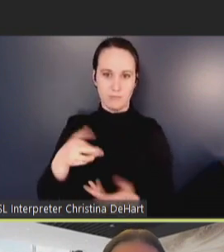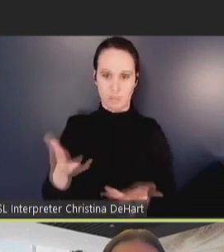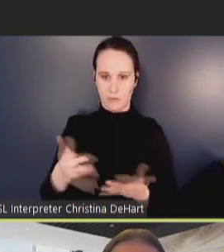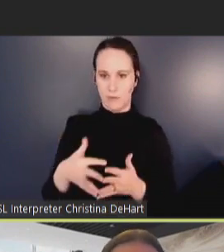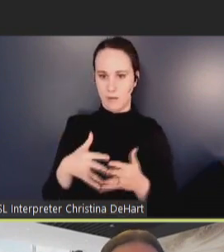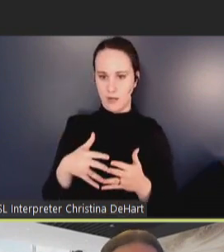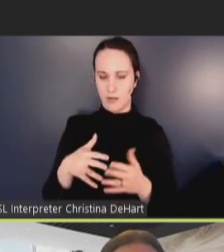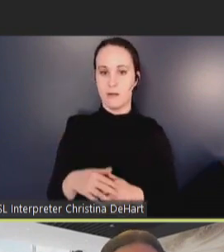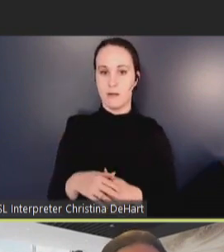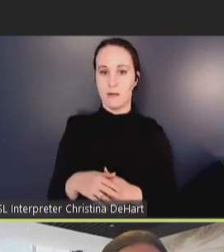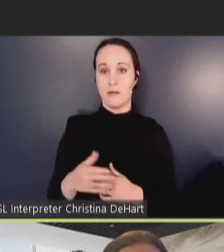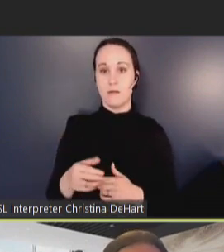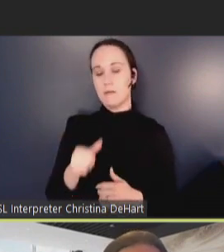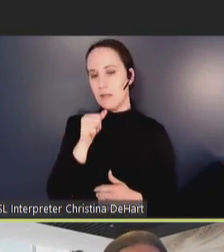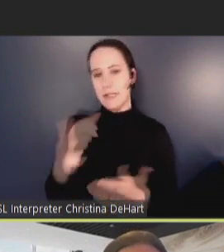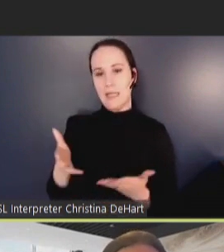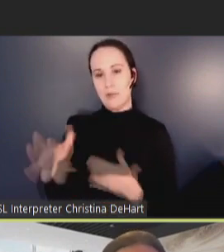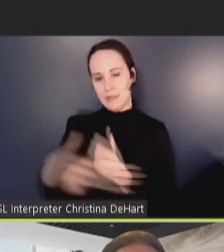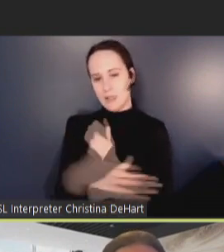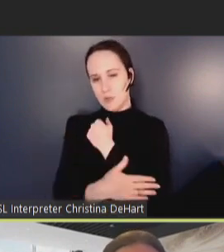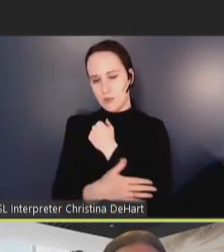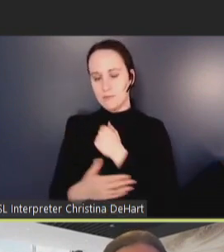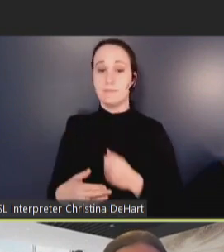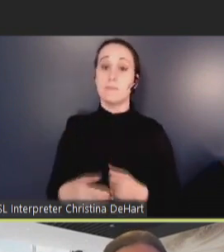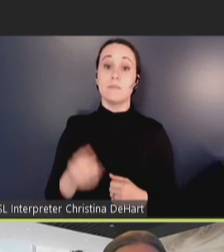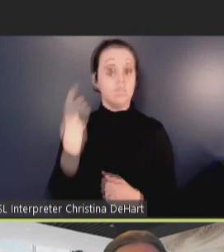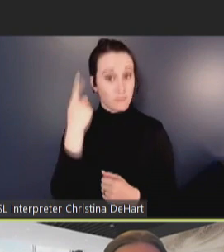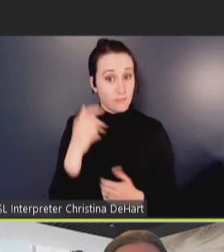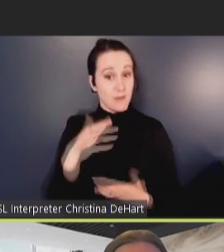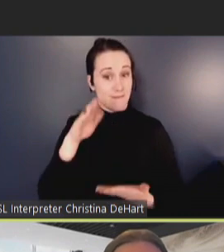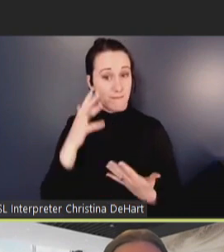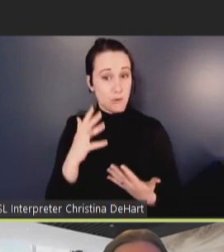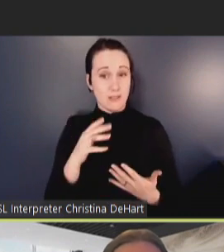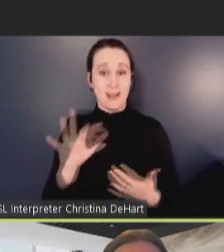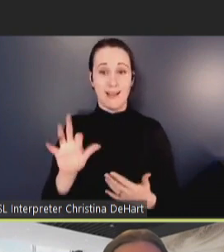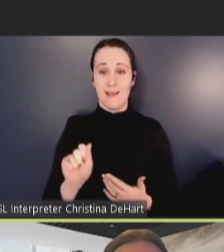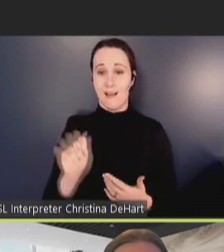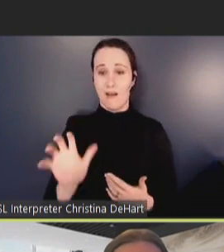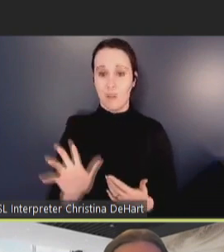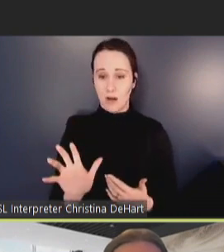However, caseloads in sub-Saharan Africa remain an issue, and the Democratic Republic of Congo is